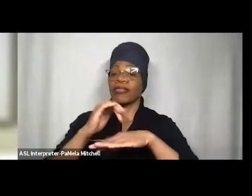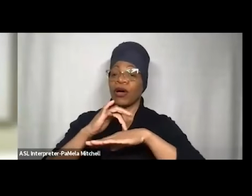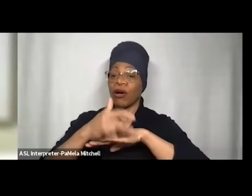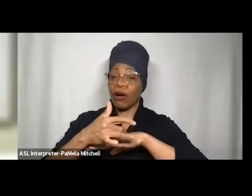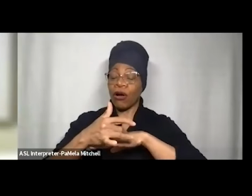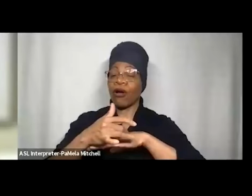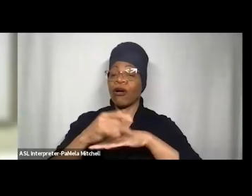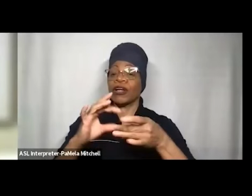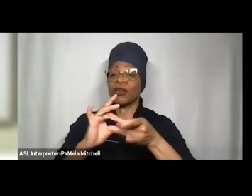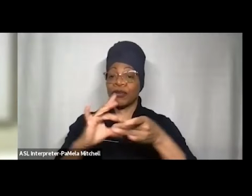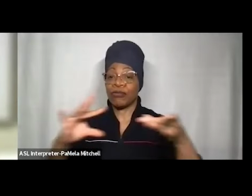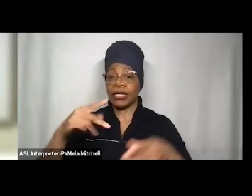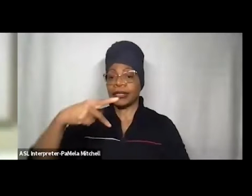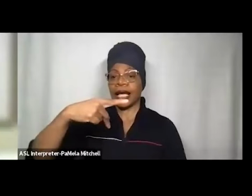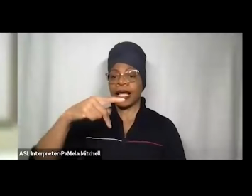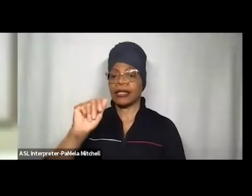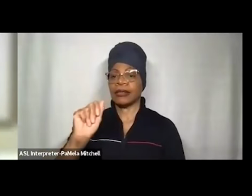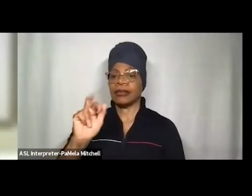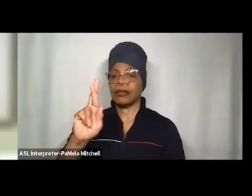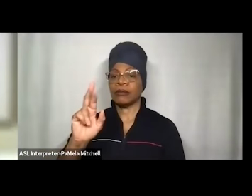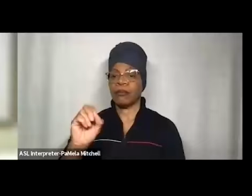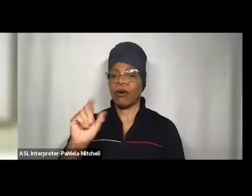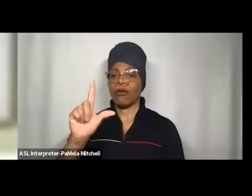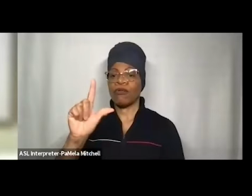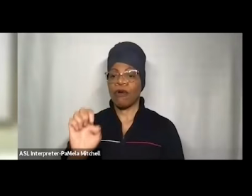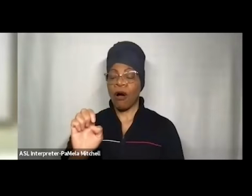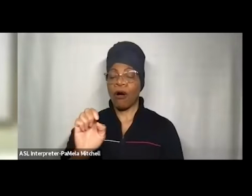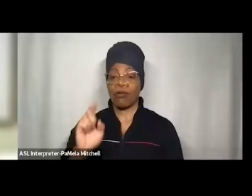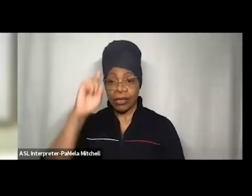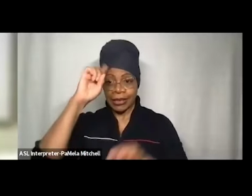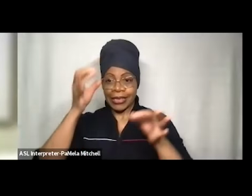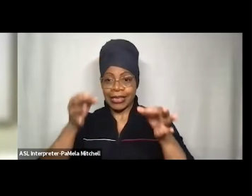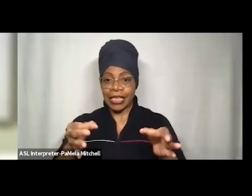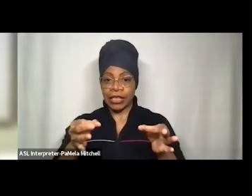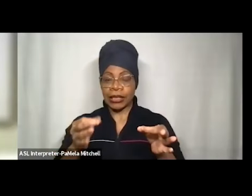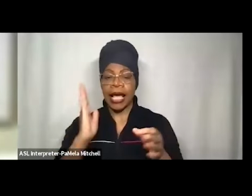So we'll look at criminal risk in a little bit during the presentation today,